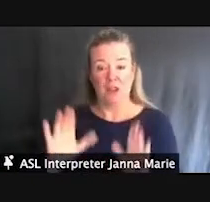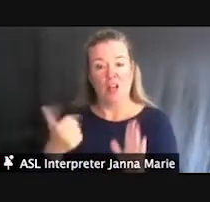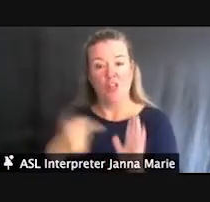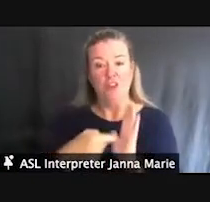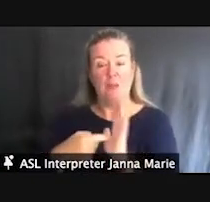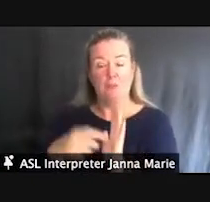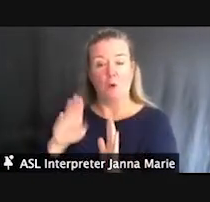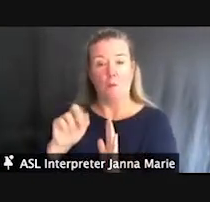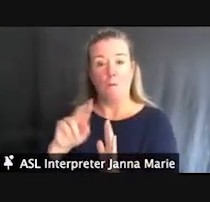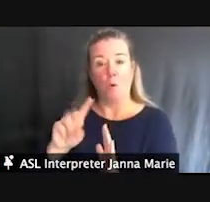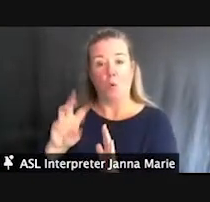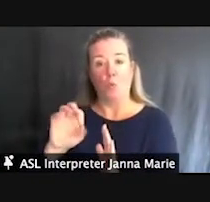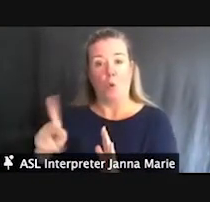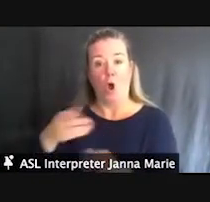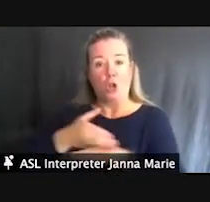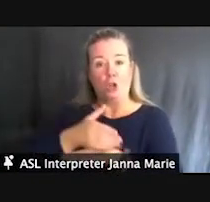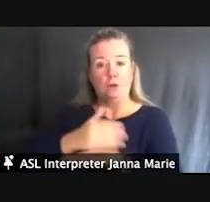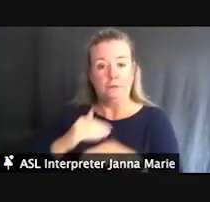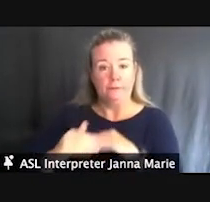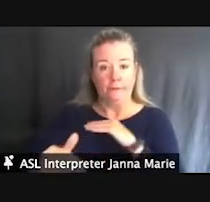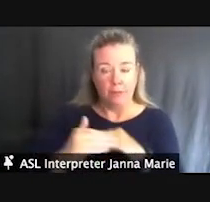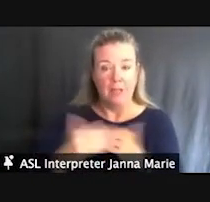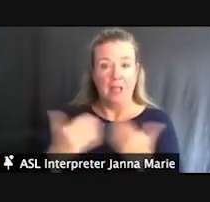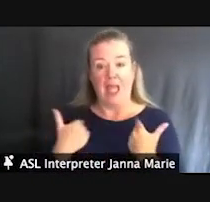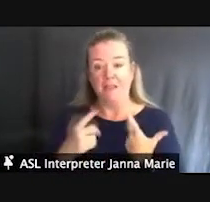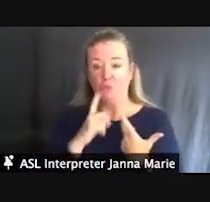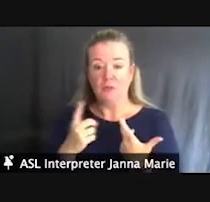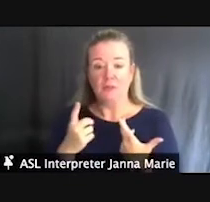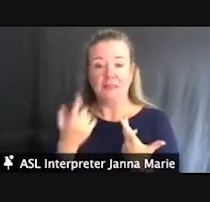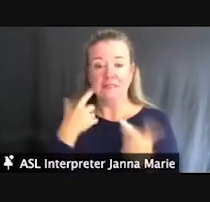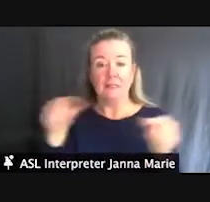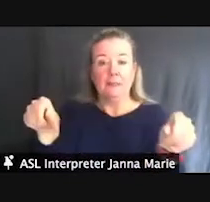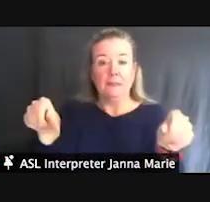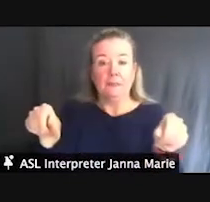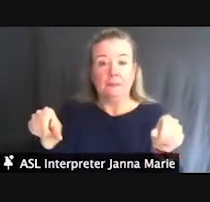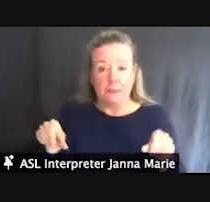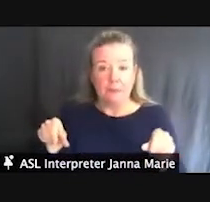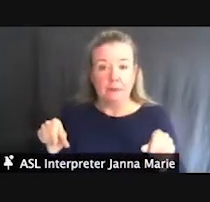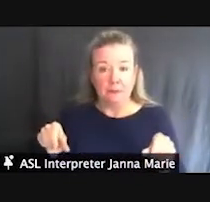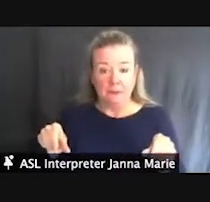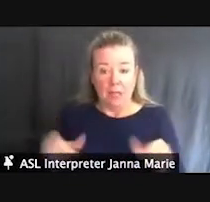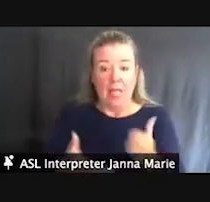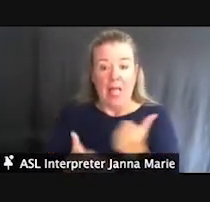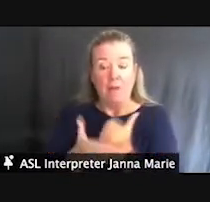This has the kind of the strip along the base there which helps as far as keeping any wheeled